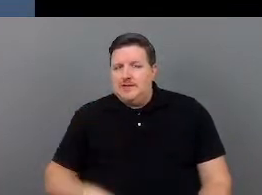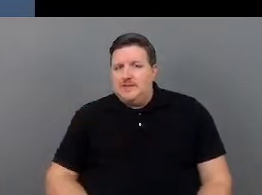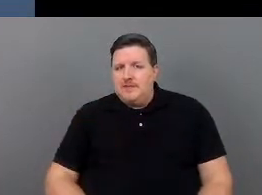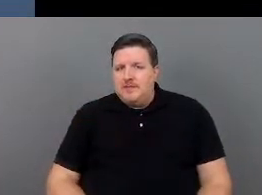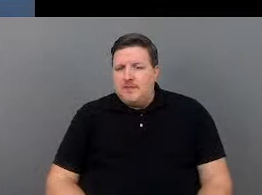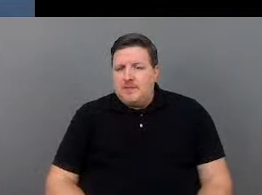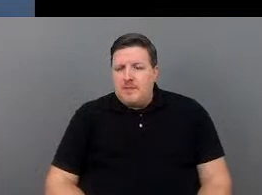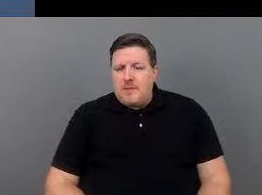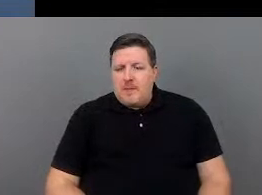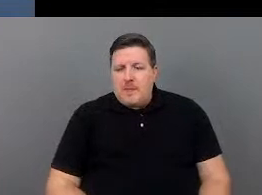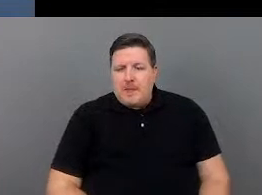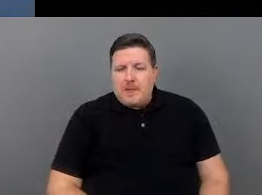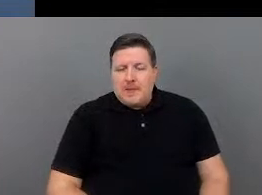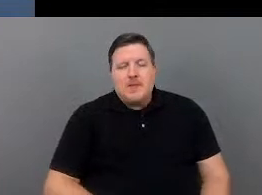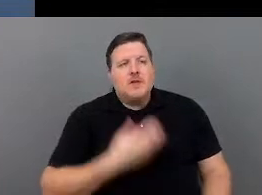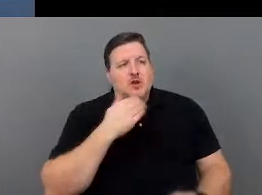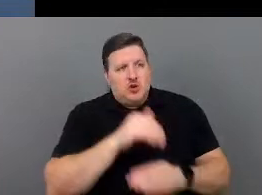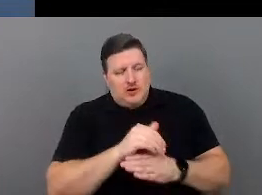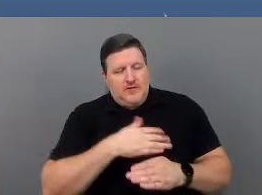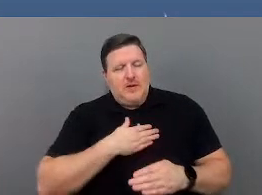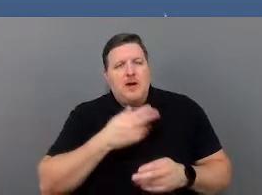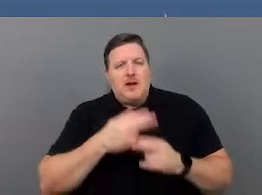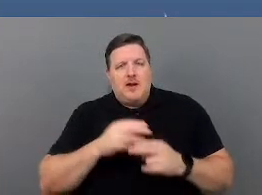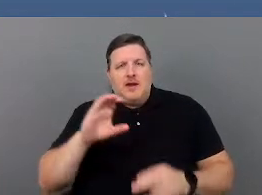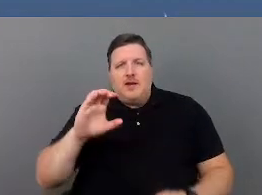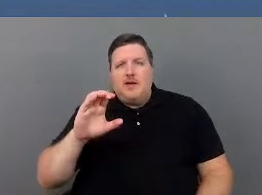≫ GOOD EVENING, MY NAME IS CHRISTIAN LIND, AND I LIVE IN THE PROSPECT PARK NEIGHBORHOOD IN WARD 2.